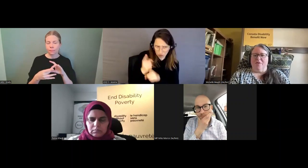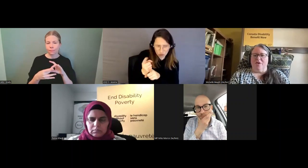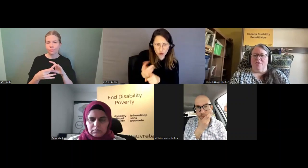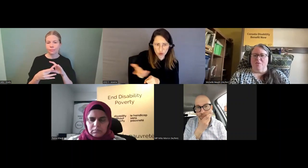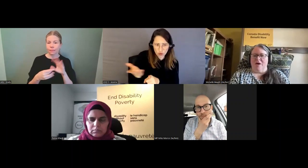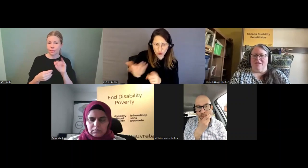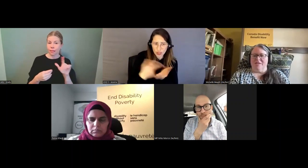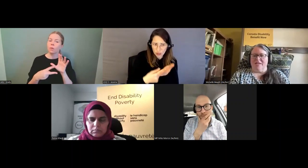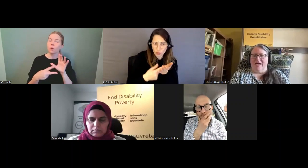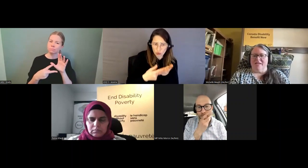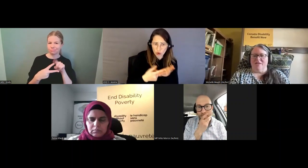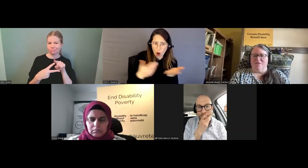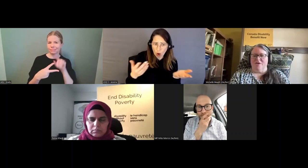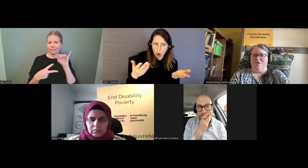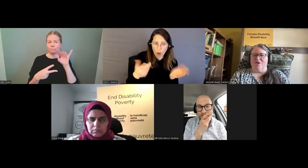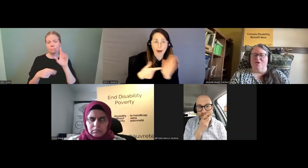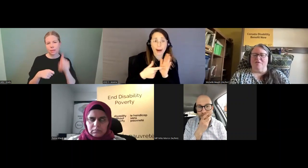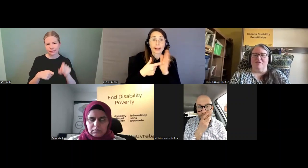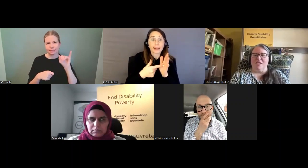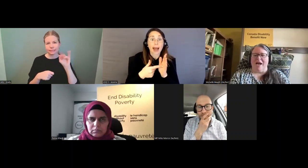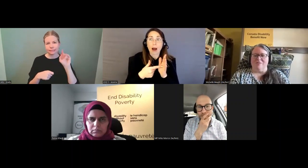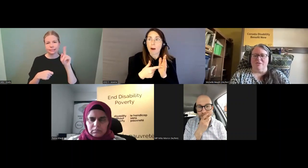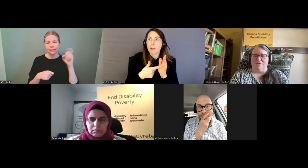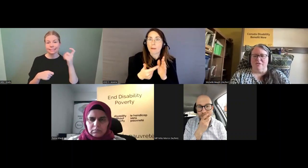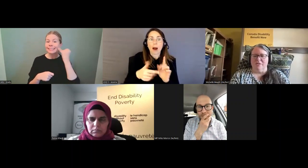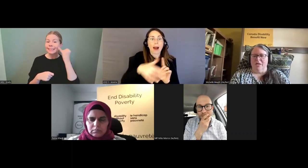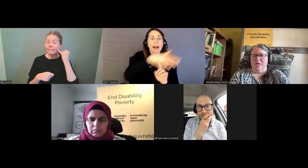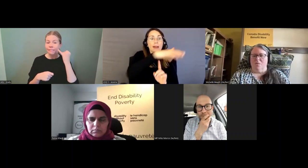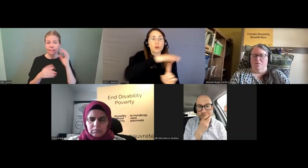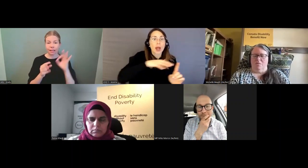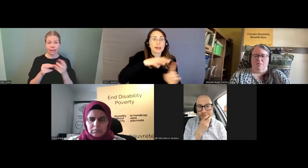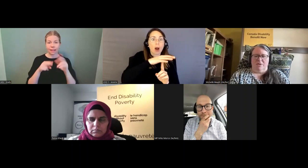THE OTHER ONE SAYS NOT GOVERNOR-IN-COUNCIL -- THAT THE GOVERNOR-IN-COUNCIL, WHICH IS